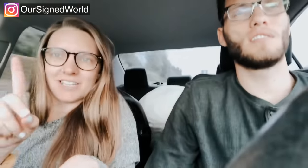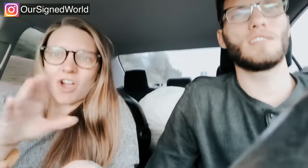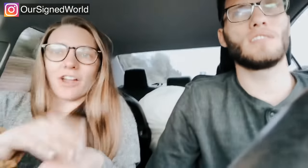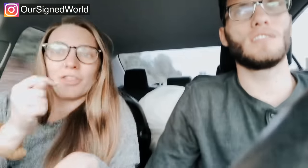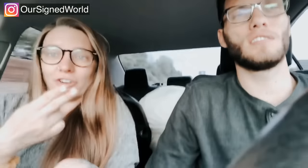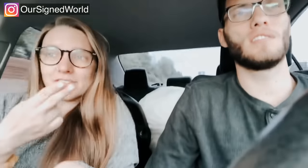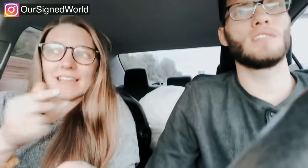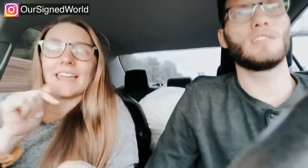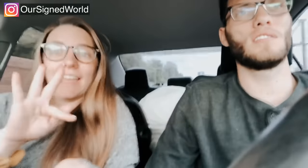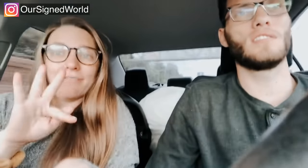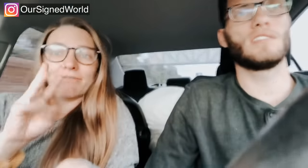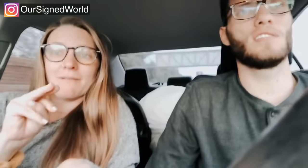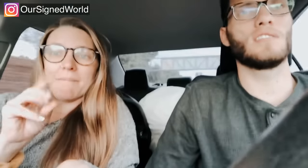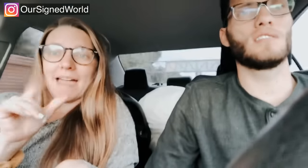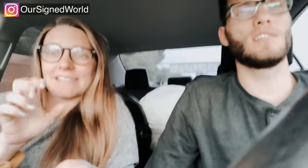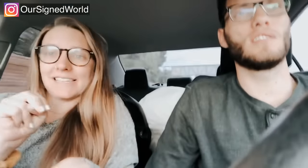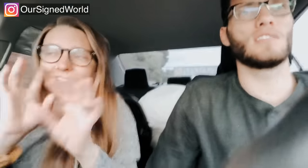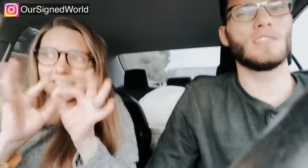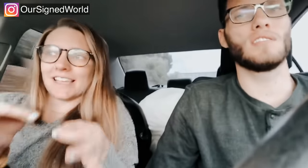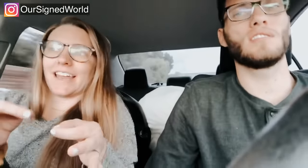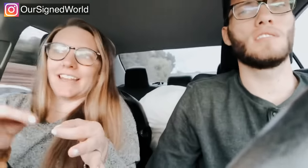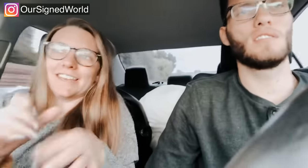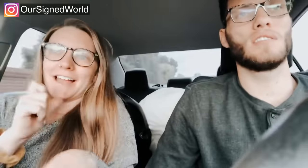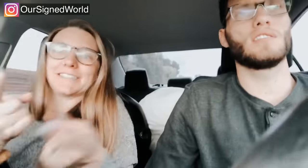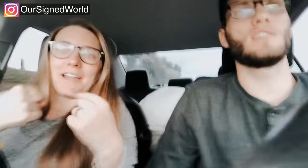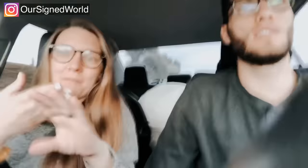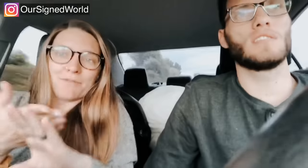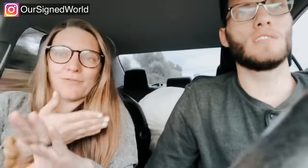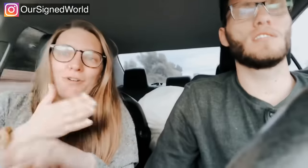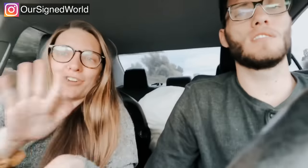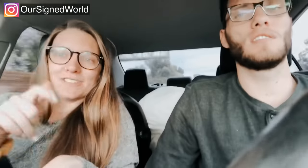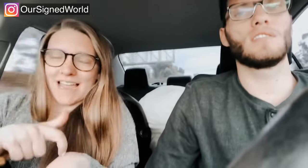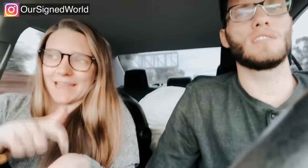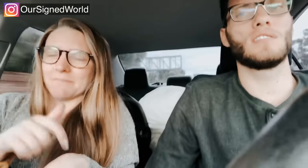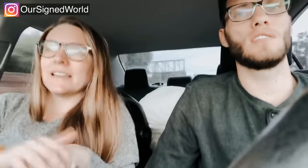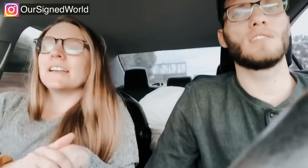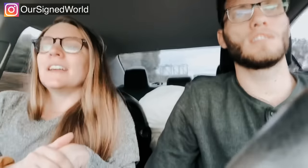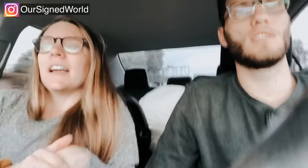on Thursday, if Madison decided not to come before her time.